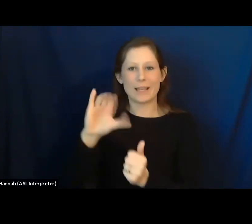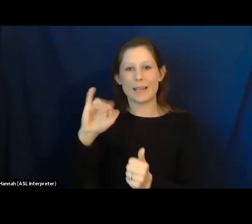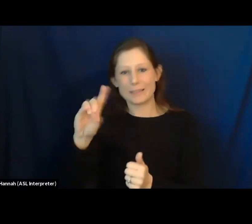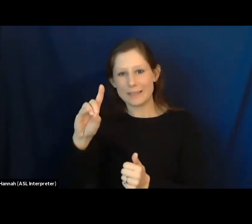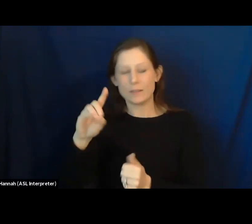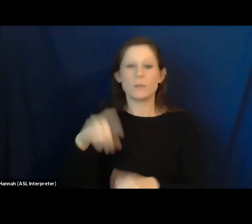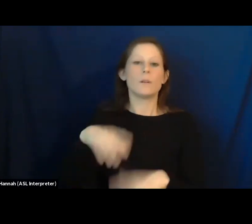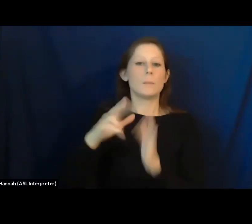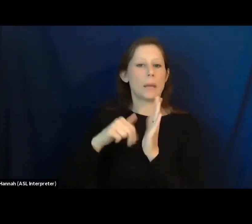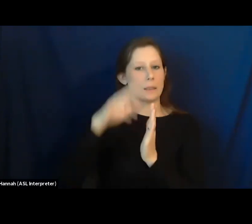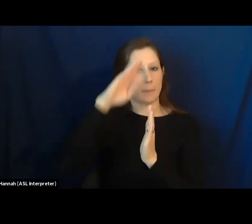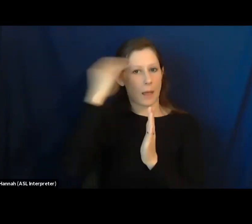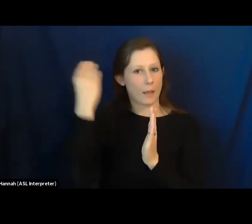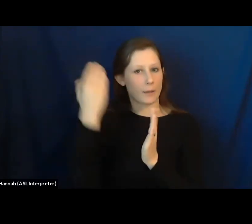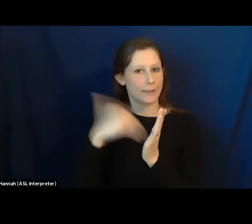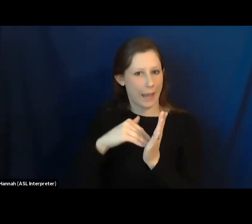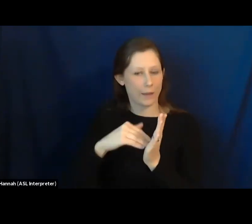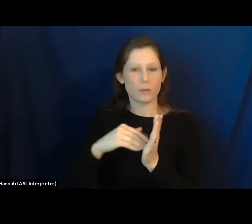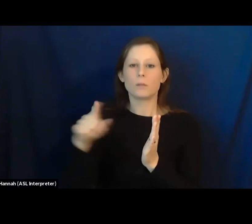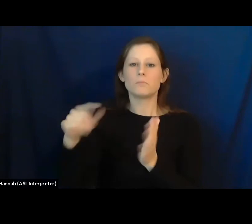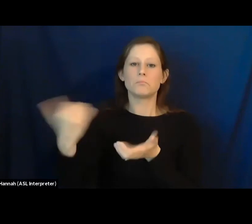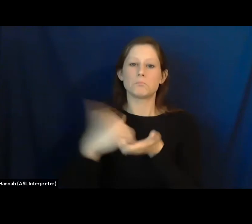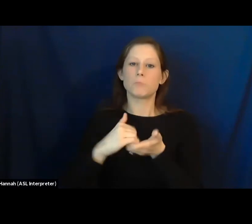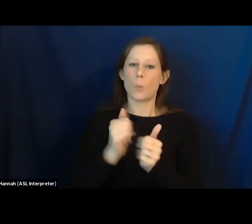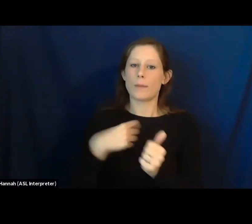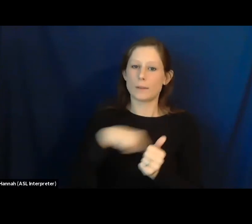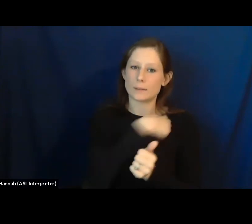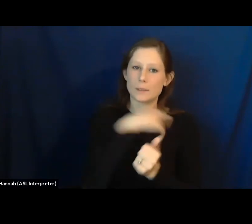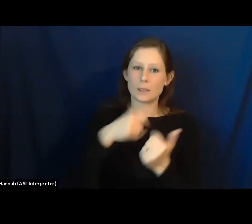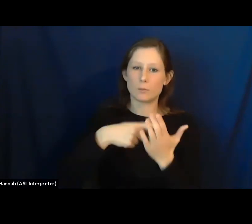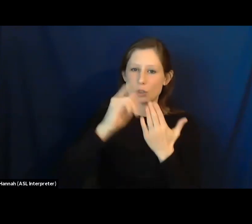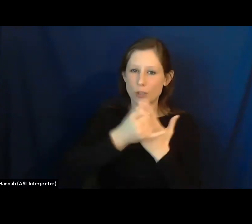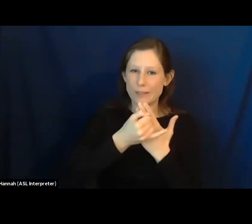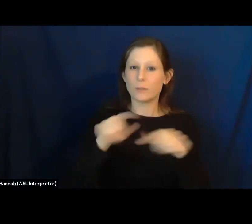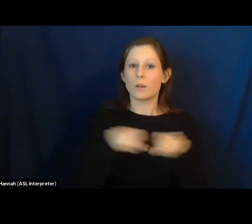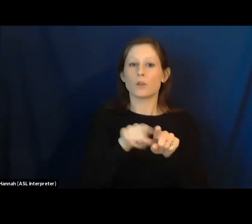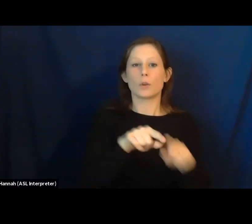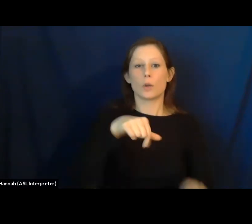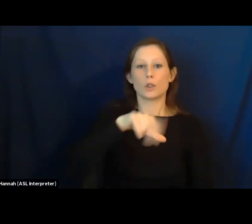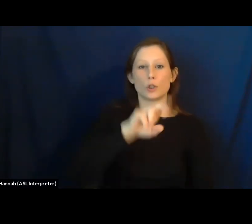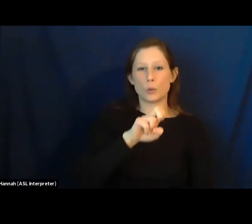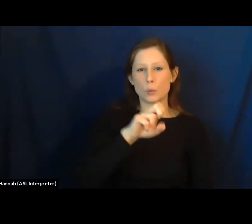was a huge partner in this project. And we also partnered with the Q Brothers, a collaboration